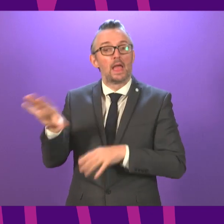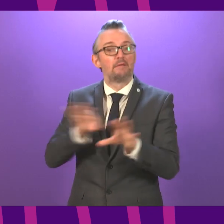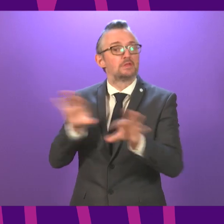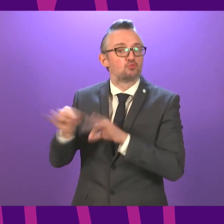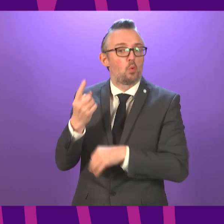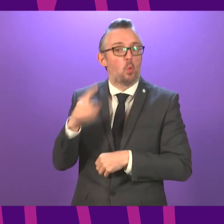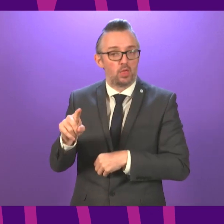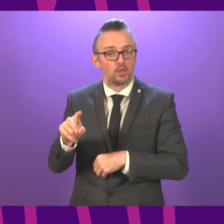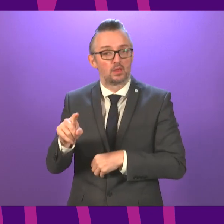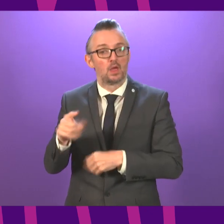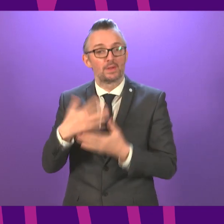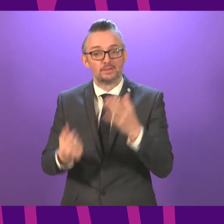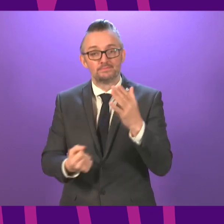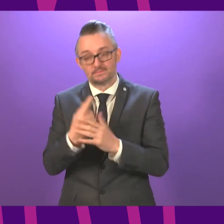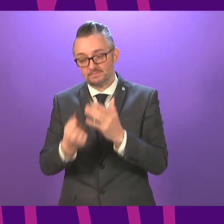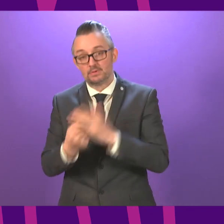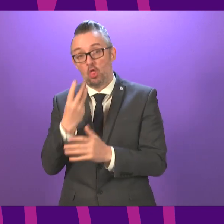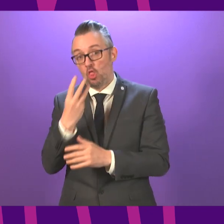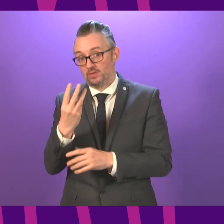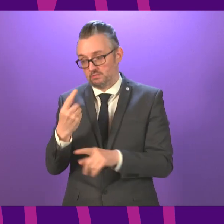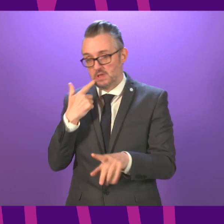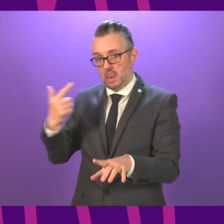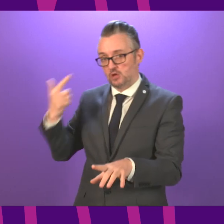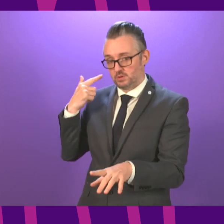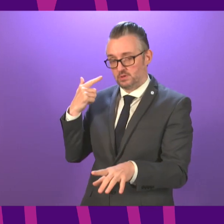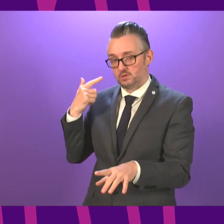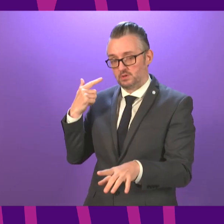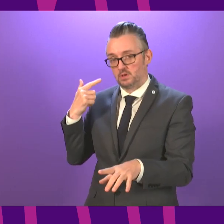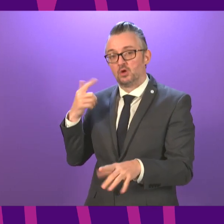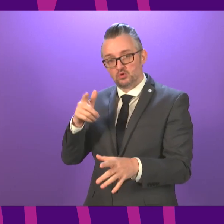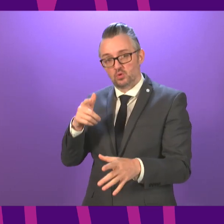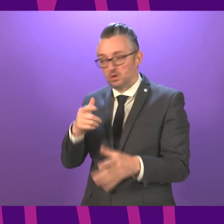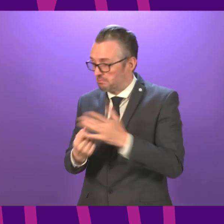last week. After a long period in which there was limited sharing of the information needed